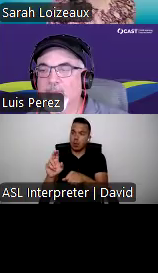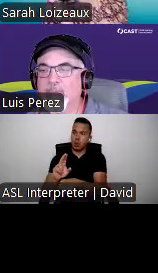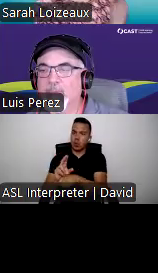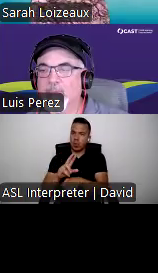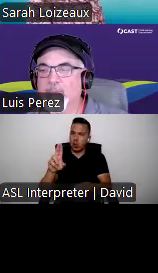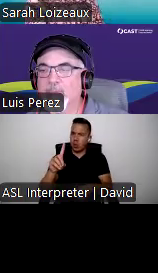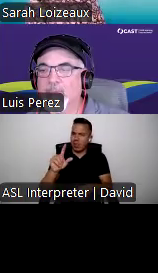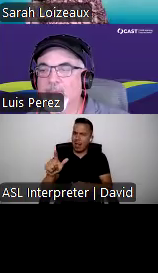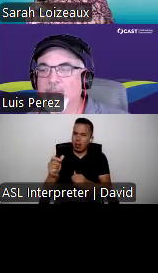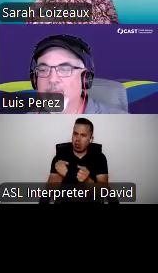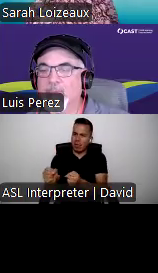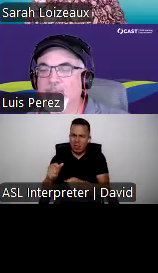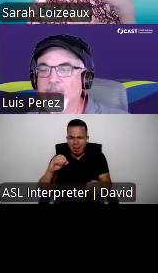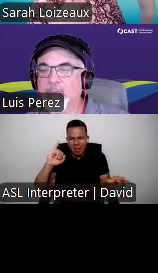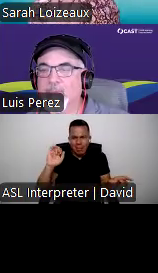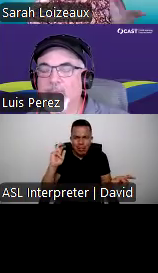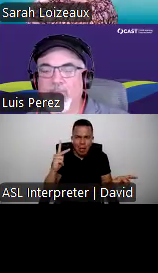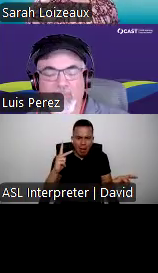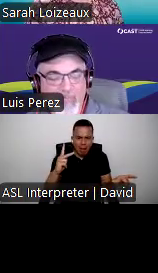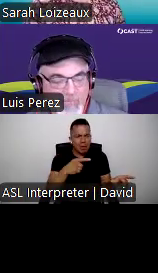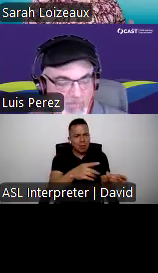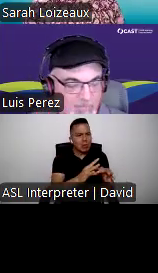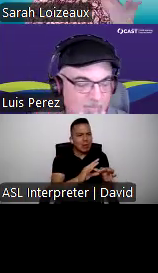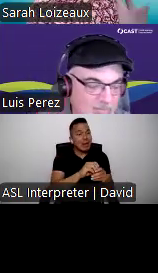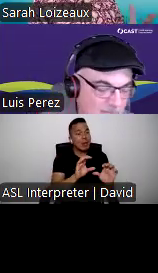Jack, you had talked about in the class, people were working at their own pace, but are there